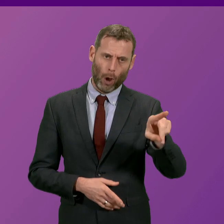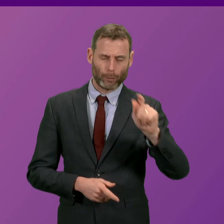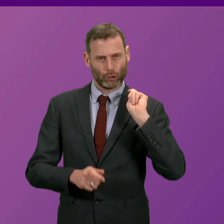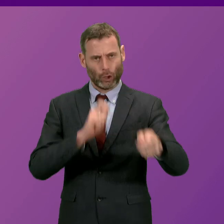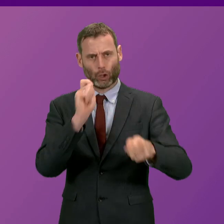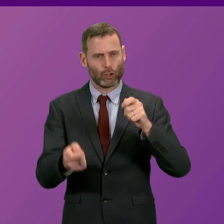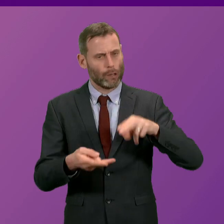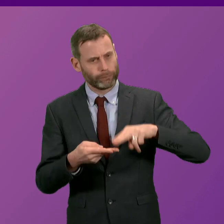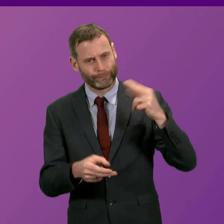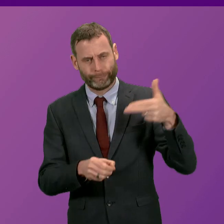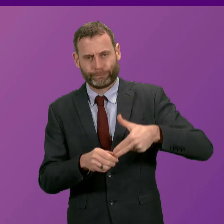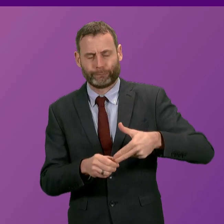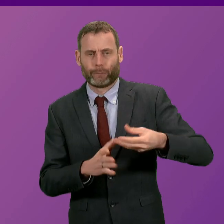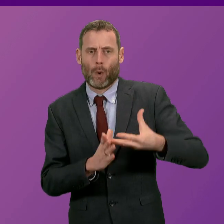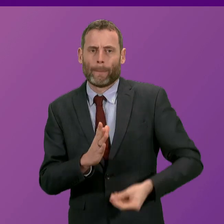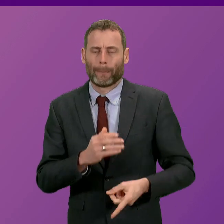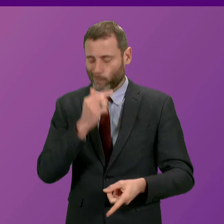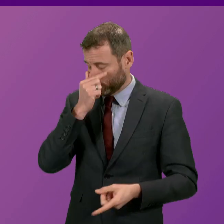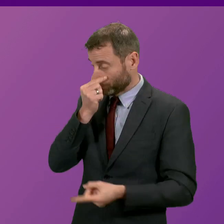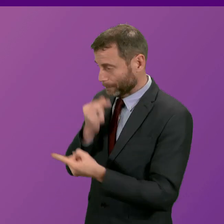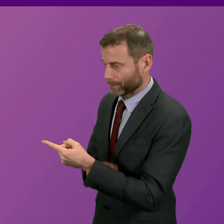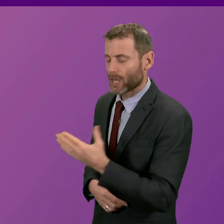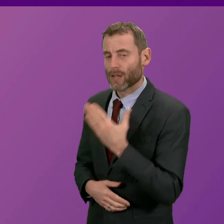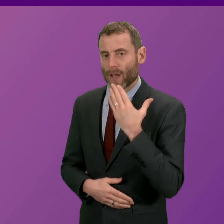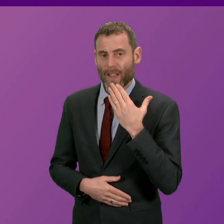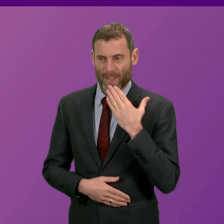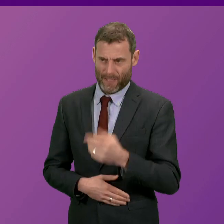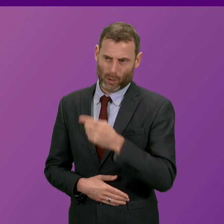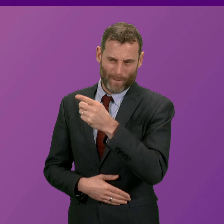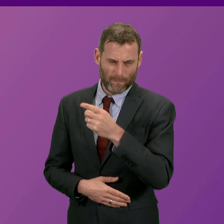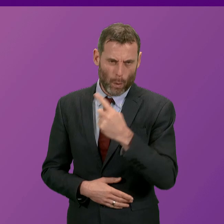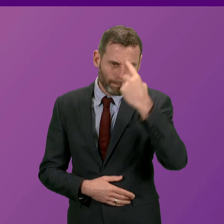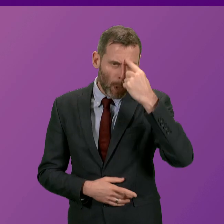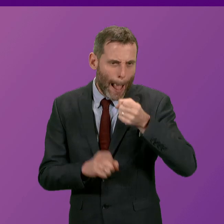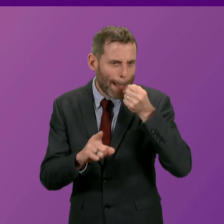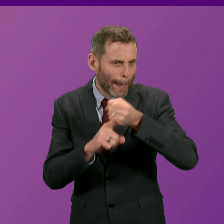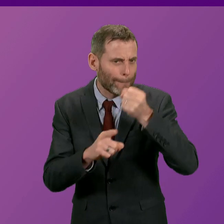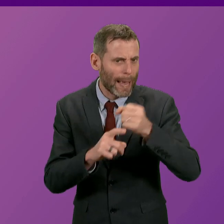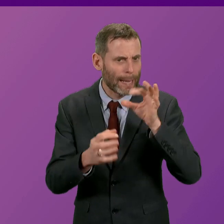I am very much aware of the tenacious campaign that Stuart McMillan has led on the issue on